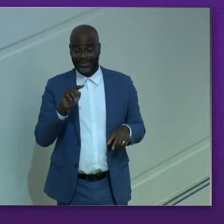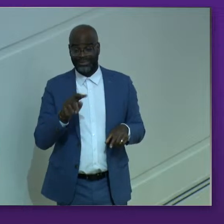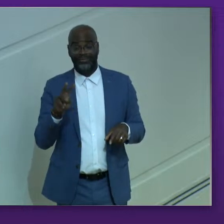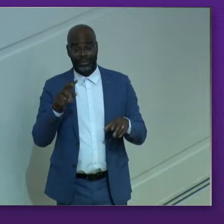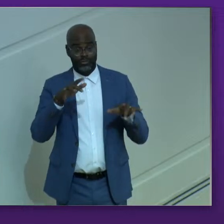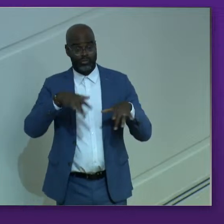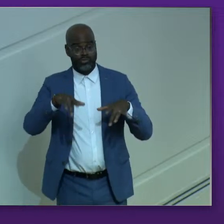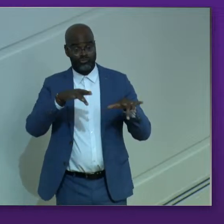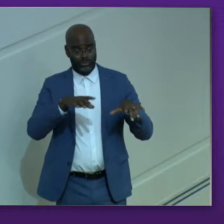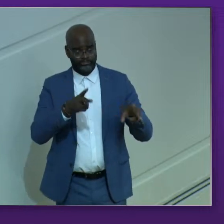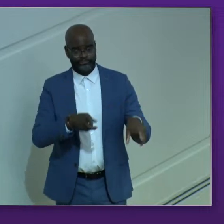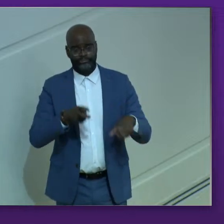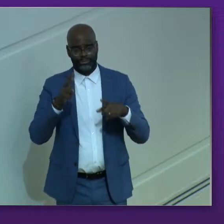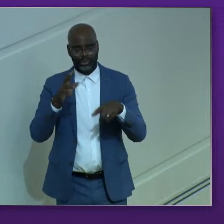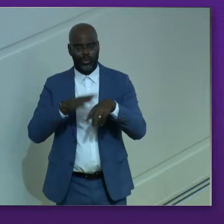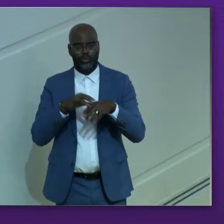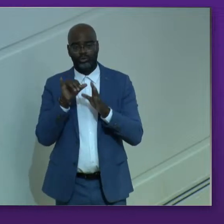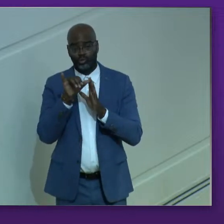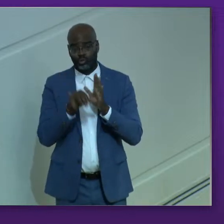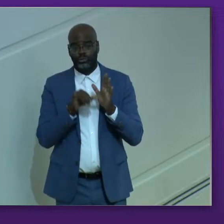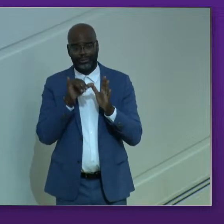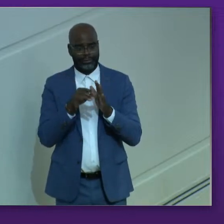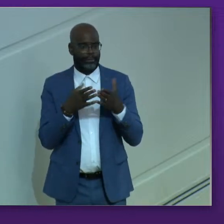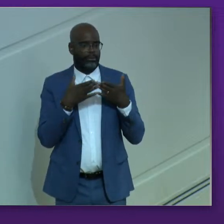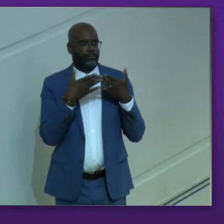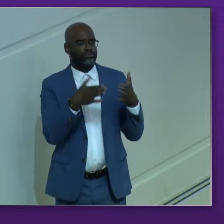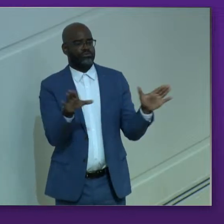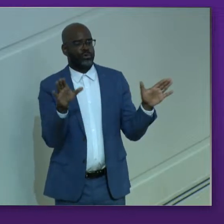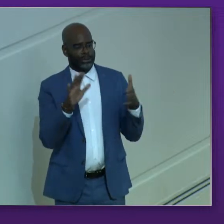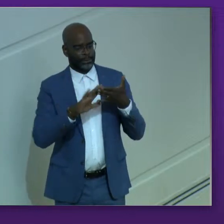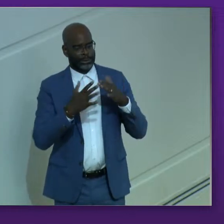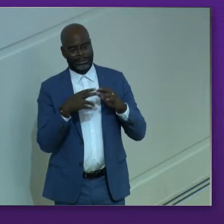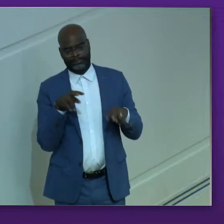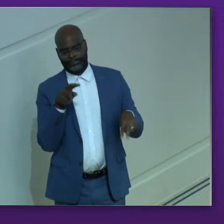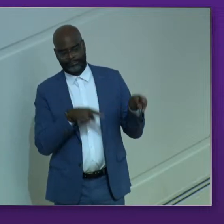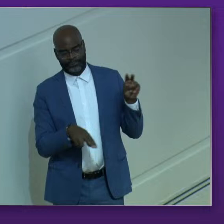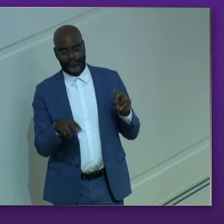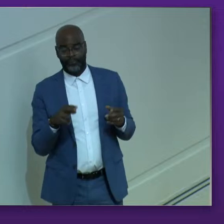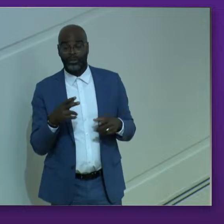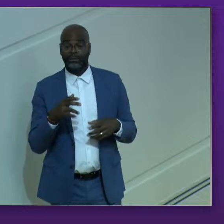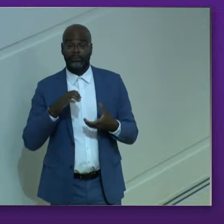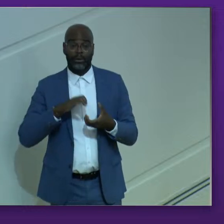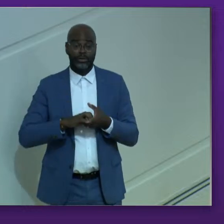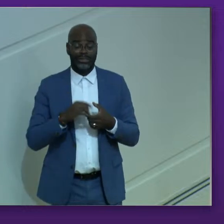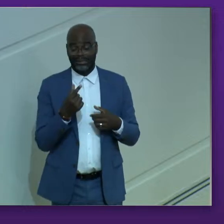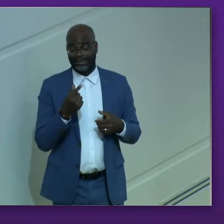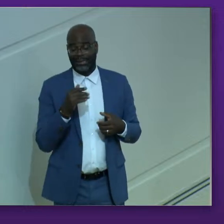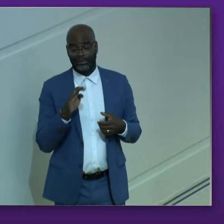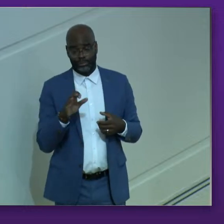OVER NEXT AWARD GOES TO THE TEAM THAT ORGANIZED THE NOBEL LAUREATE SPEAKER SERIES. THIS